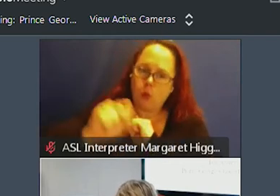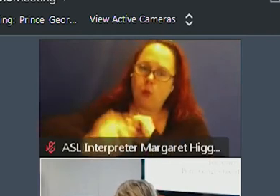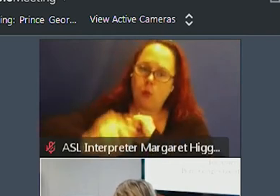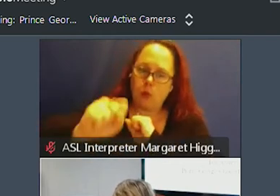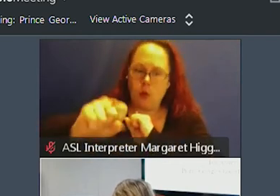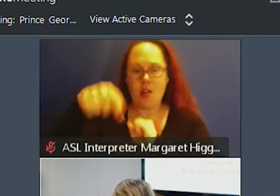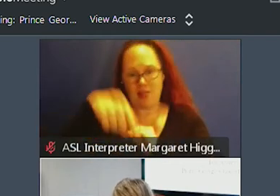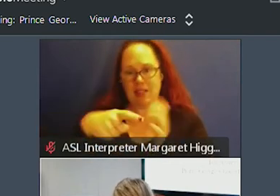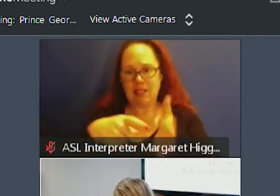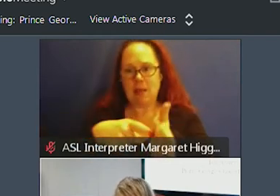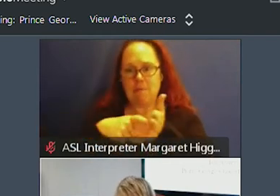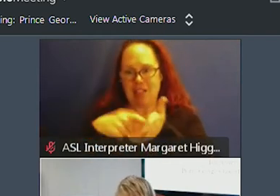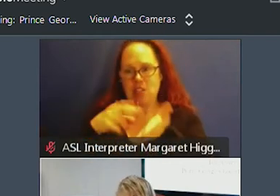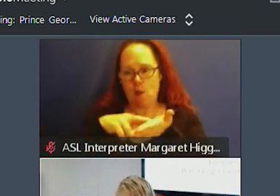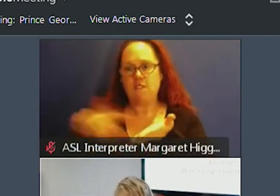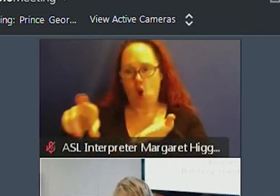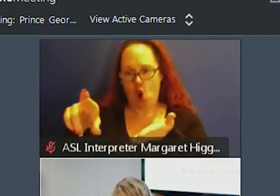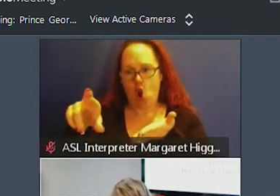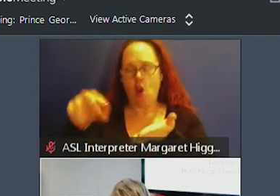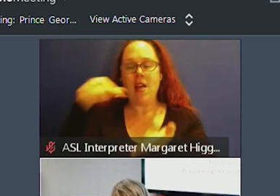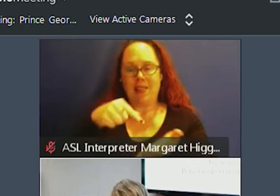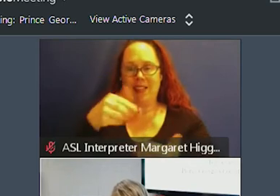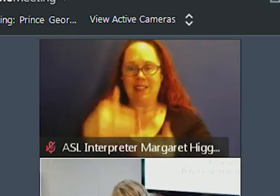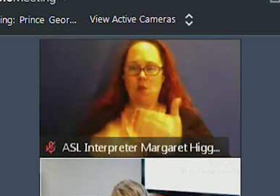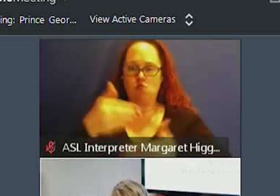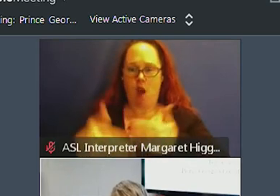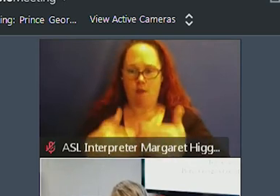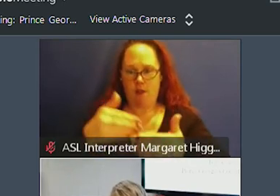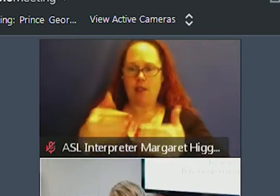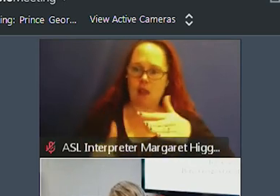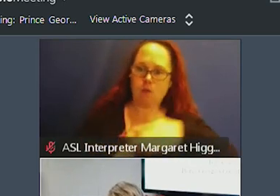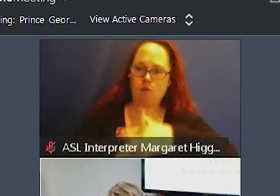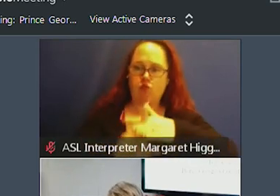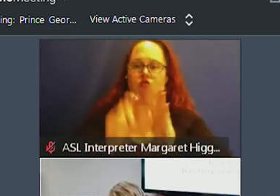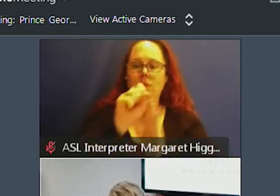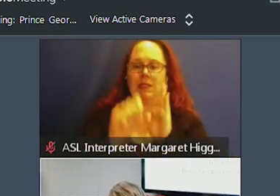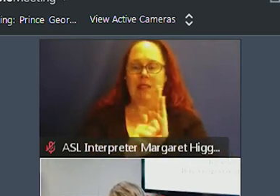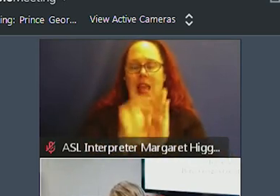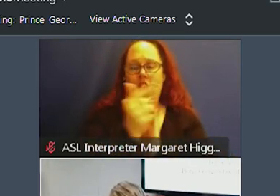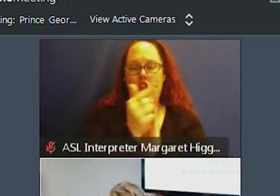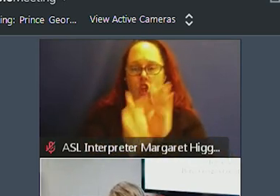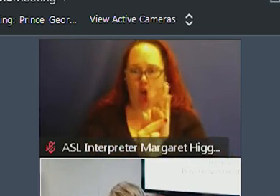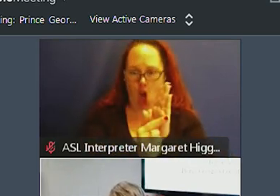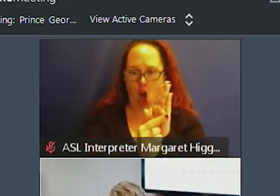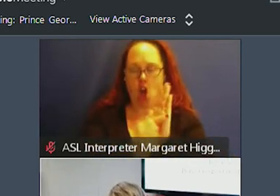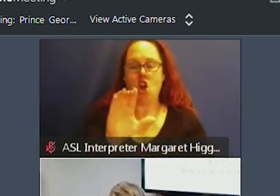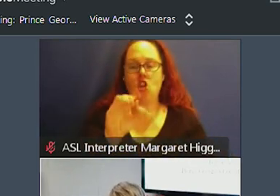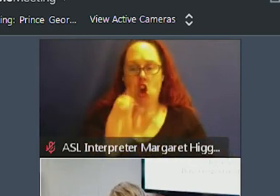This is a process that is emanates from state law. The annotated code of Maryland, specifically the lands use article.